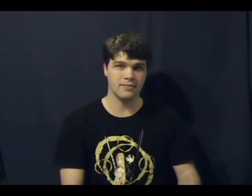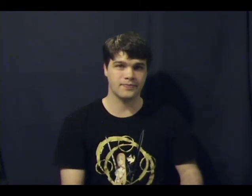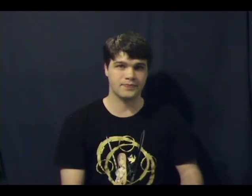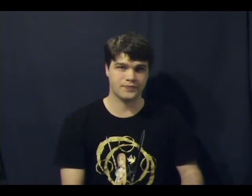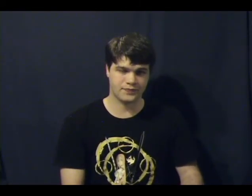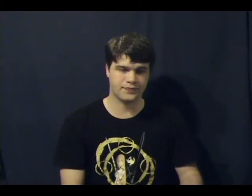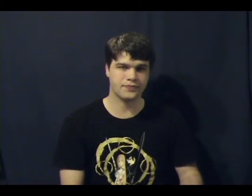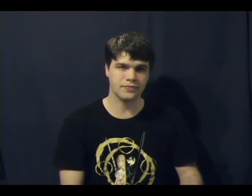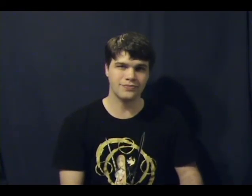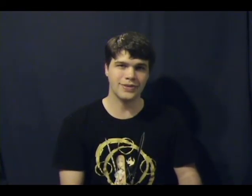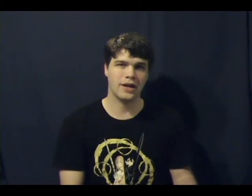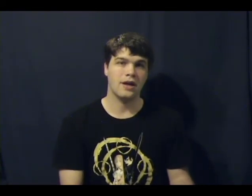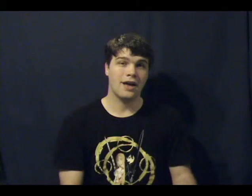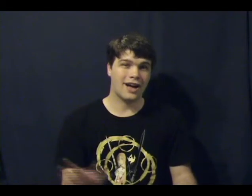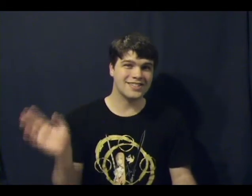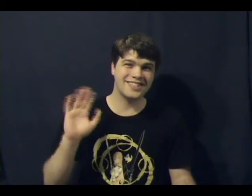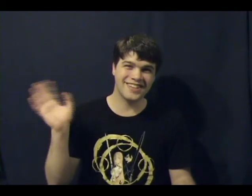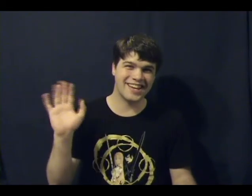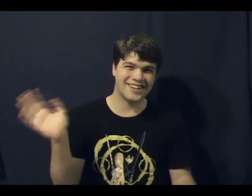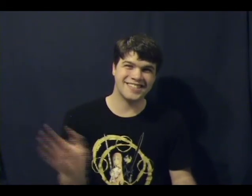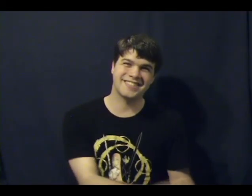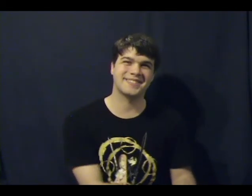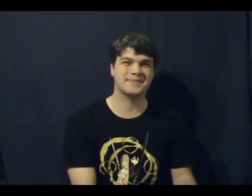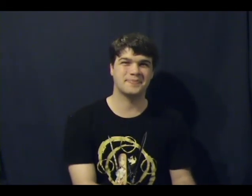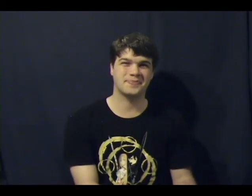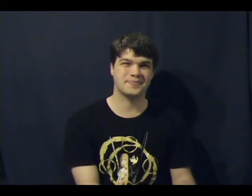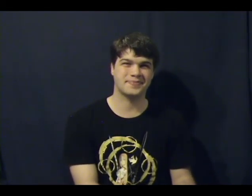I'll see you later. [Bye.]